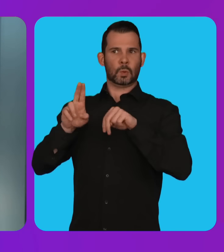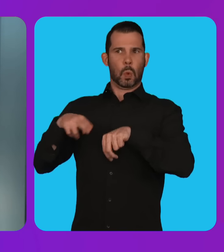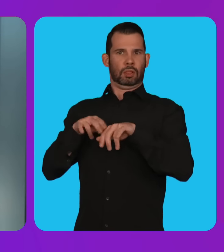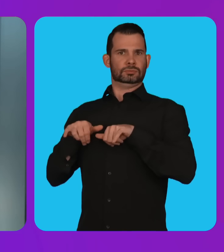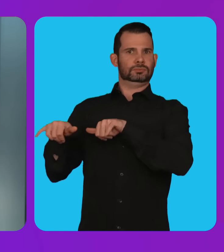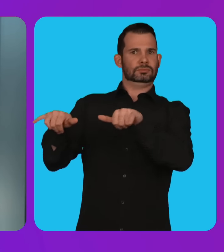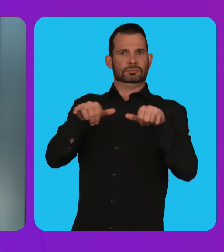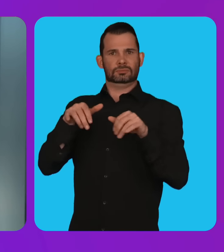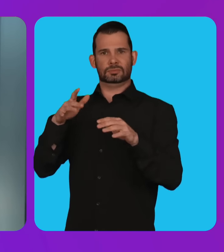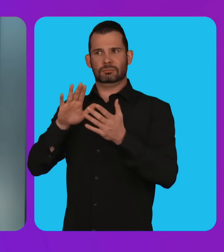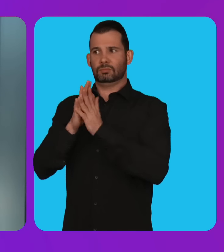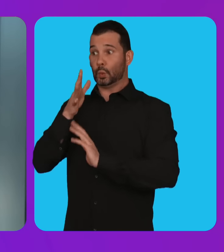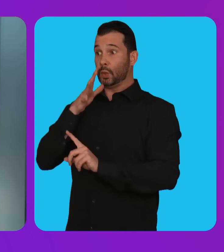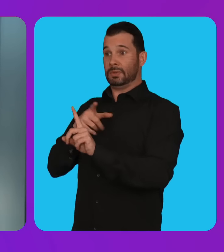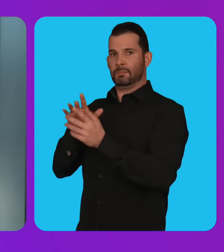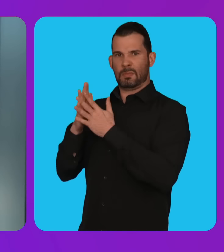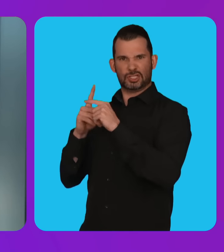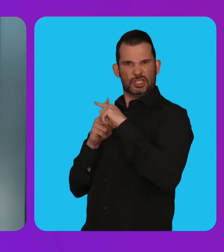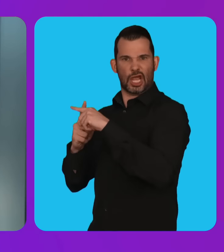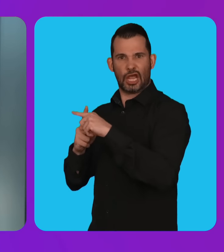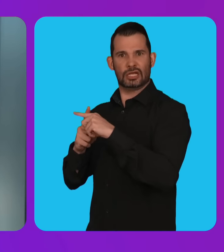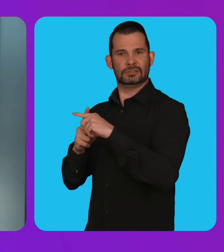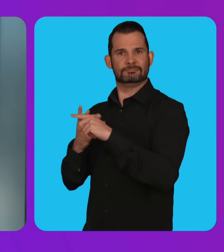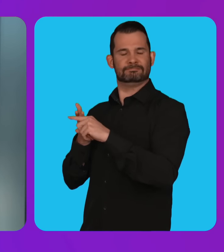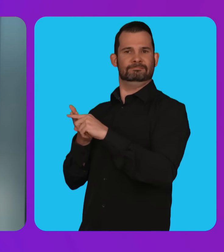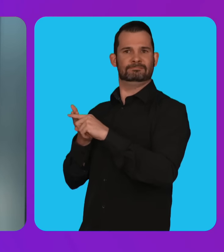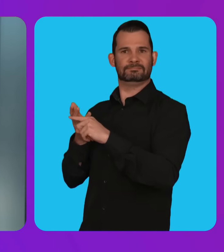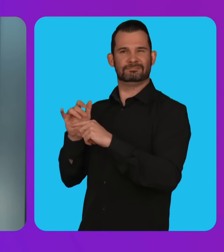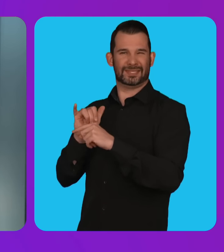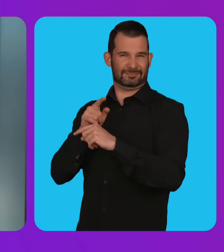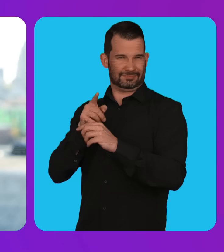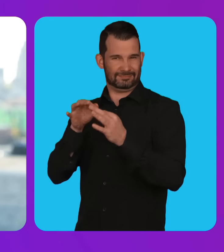of turning women into targets like you describe.